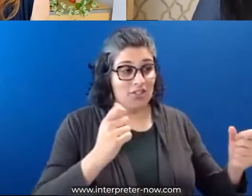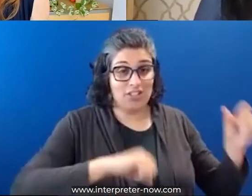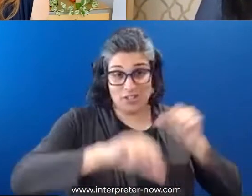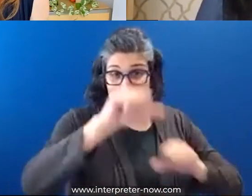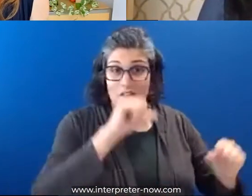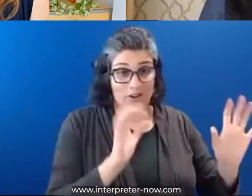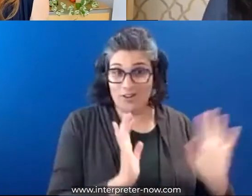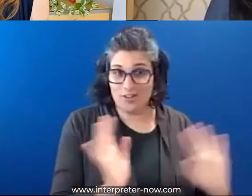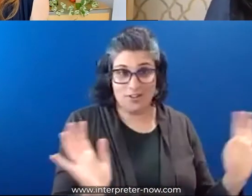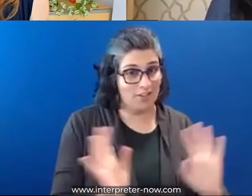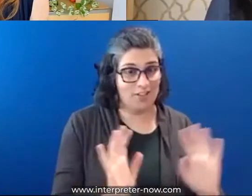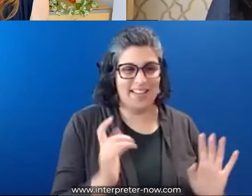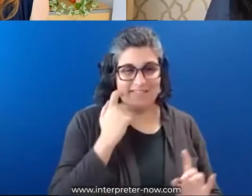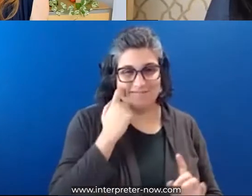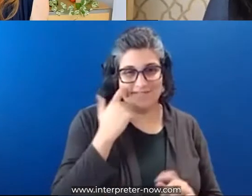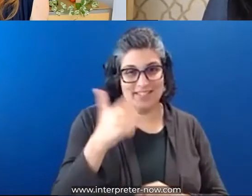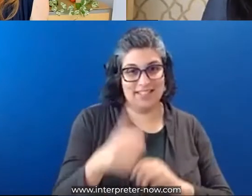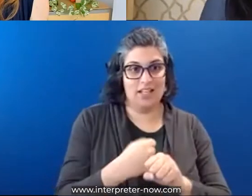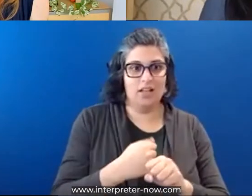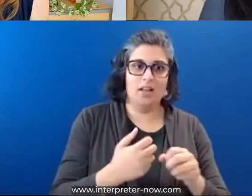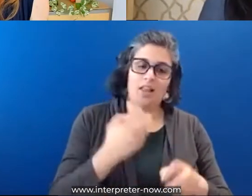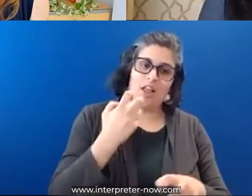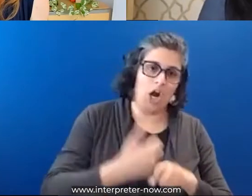And then in the last 10 years, which were probably the hardest years to have a father